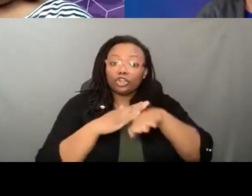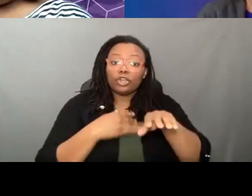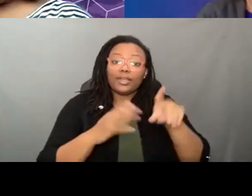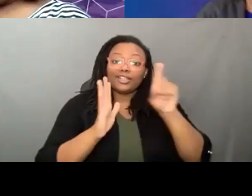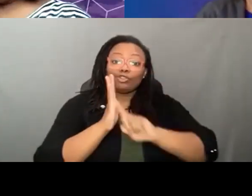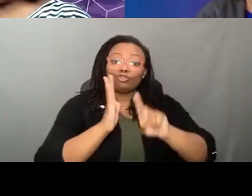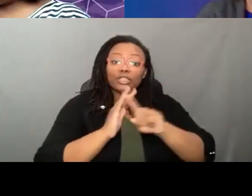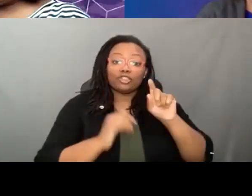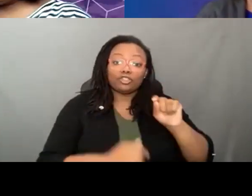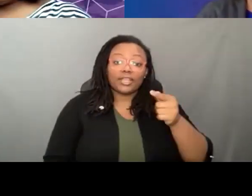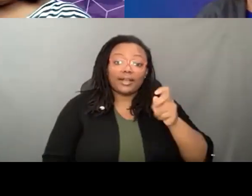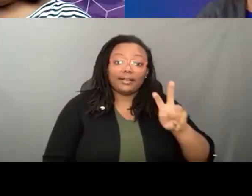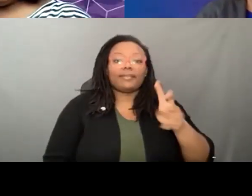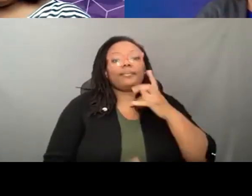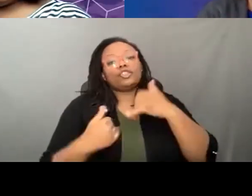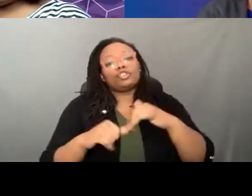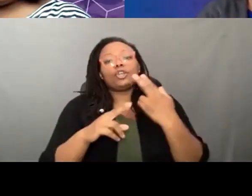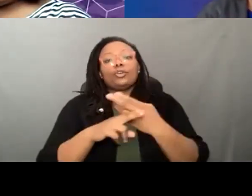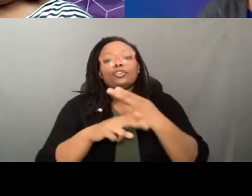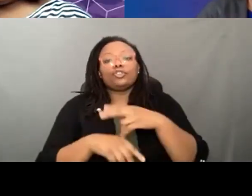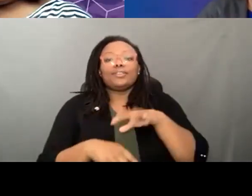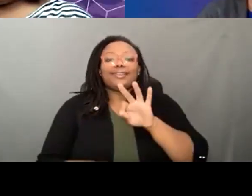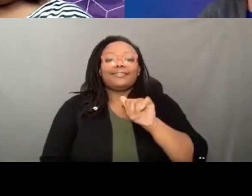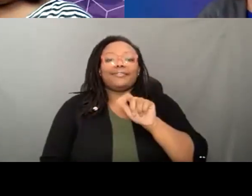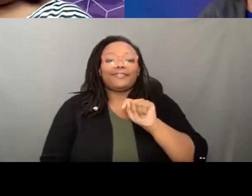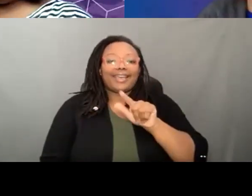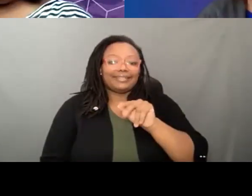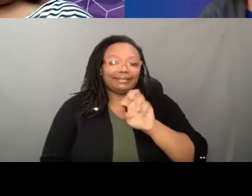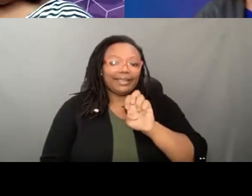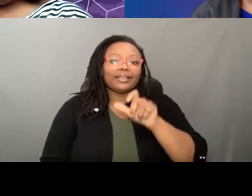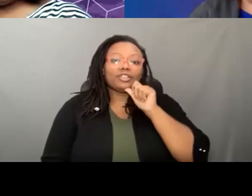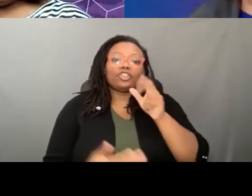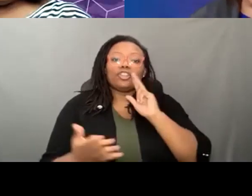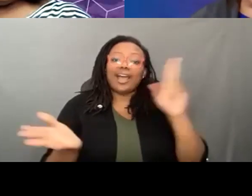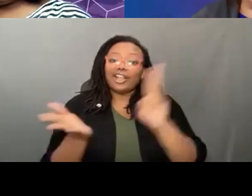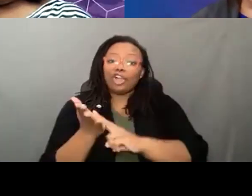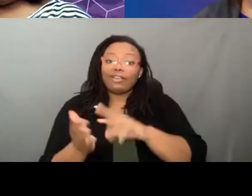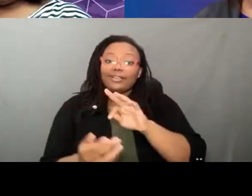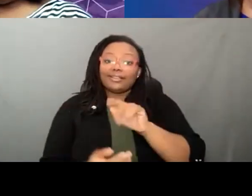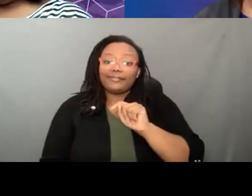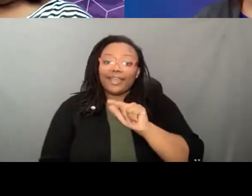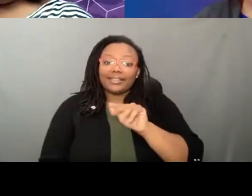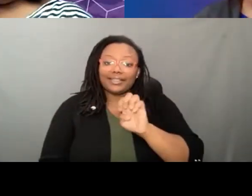but you're still sort of, kind of using FastLane. So you're not logging in to FastLane, but Research.gov for those.